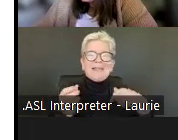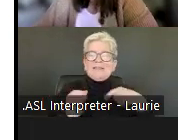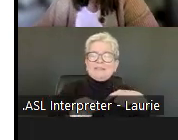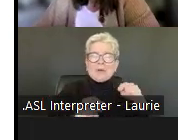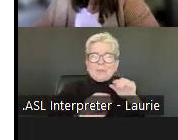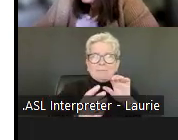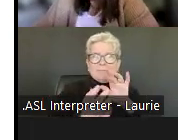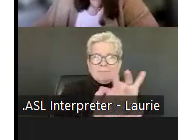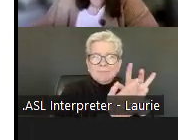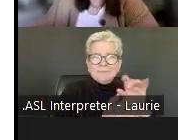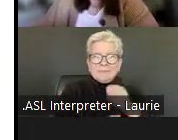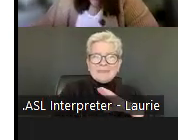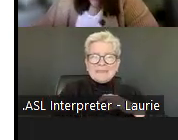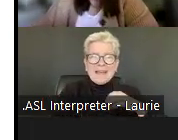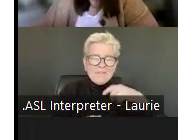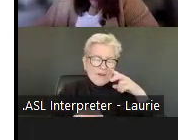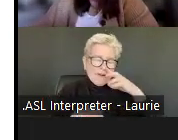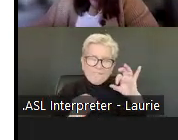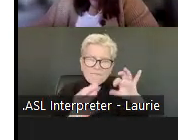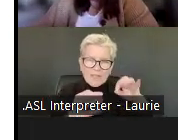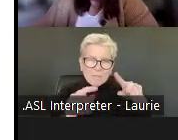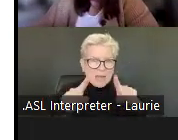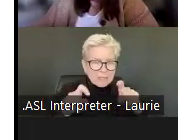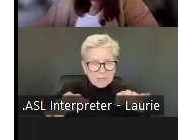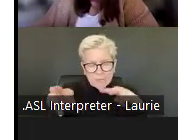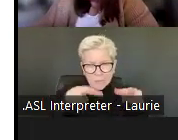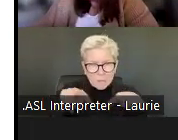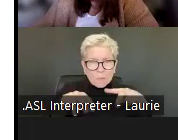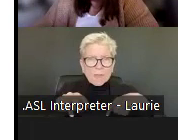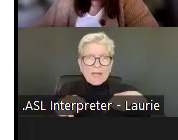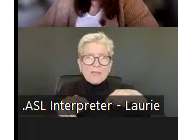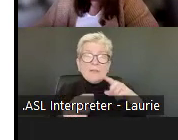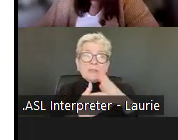feedback surveys and we had some topics that people brought forward and we have